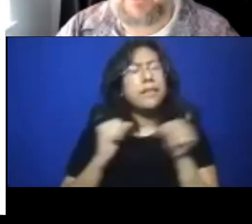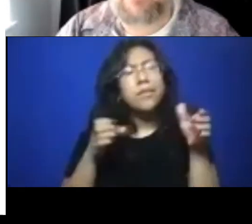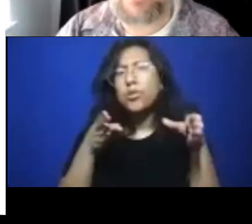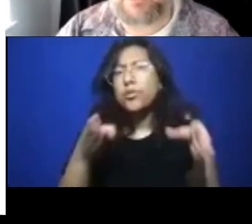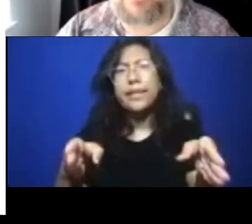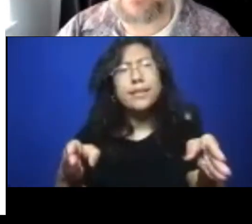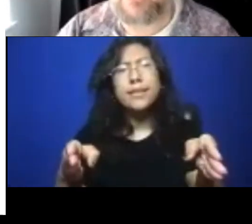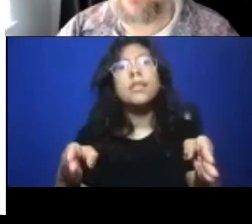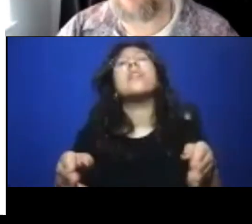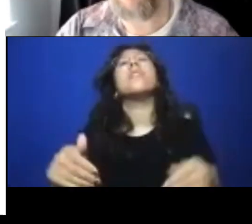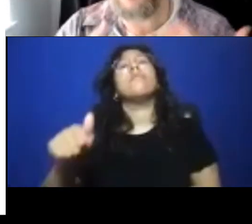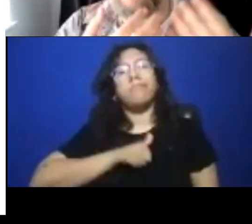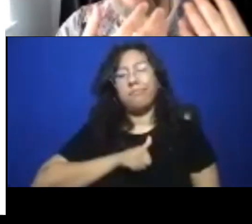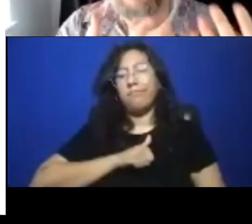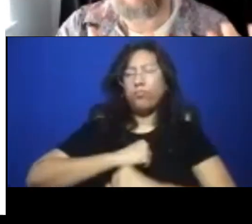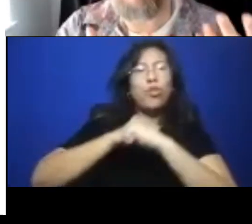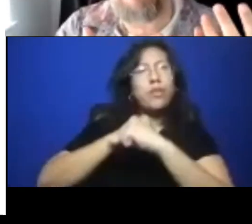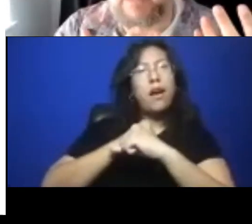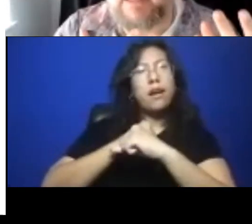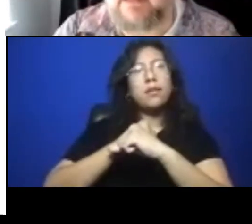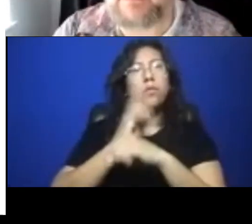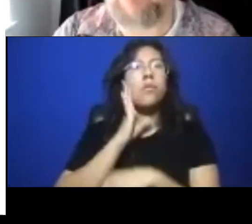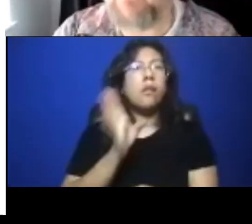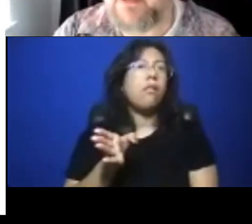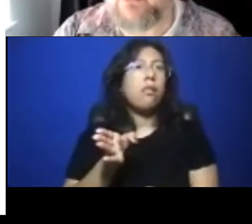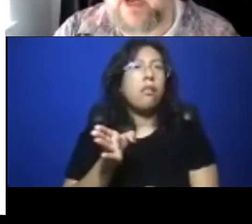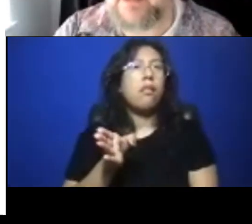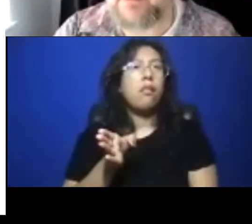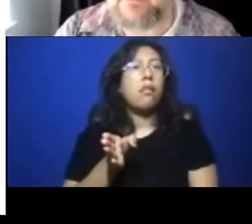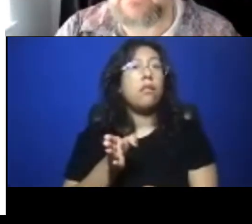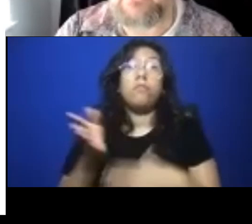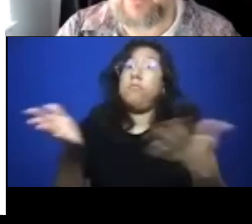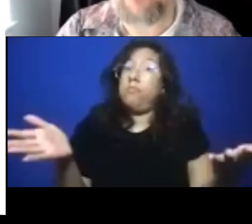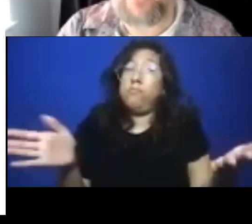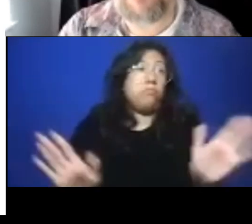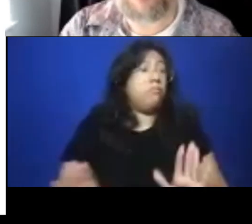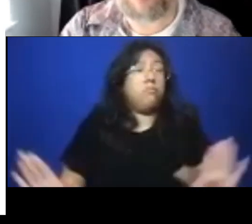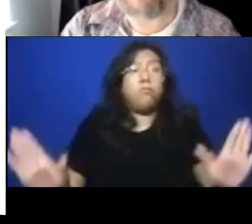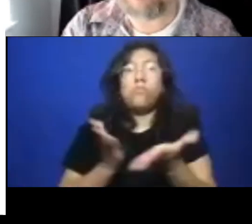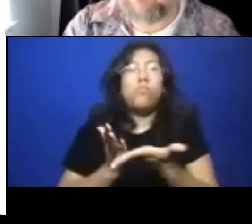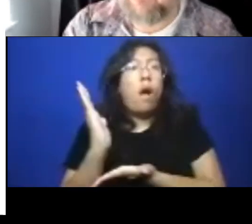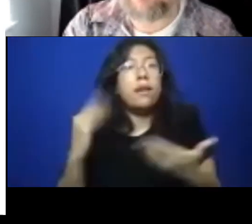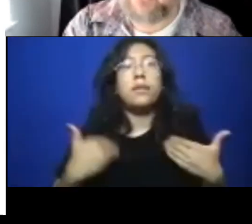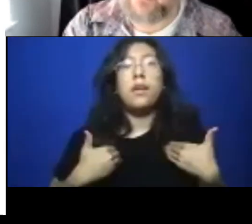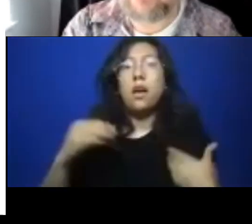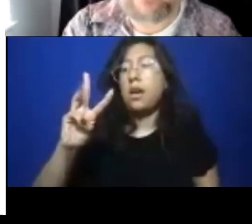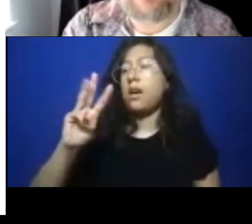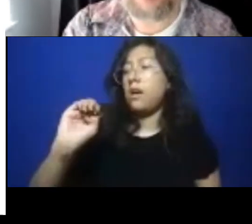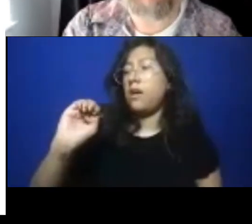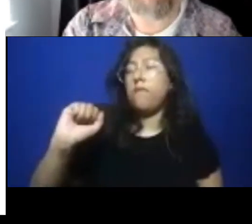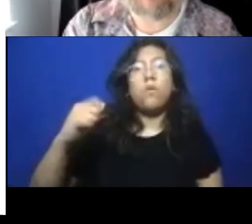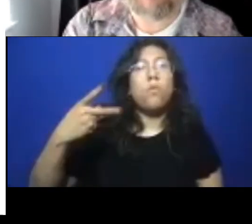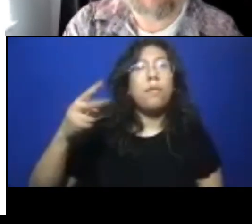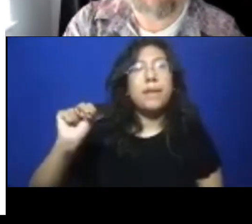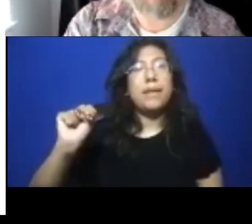I'm gonna protect myself. That's everybody's right to have a weapon and to feel those things.